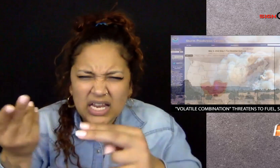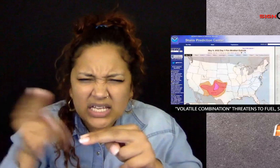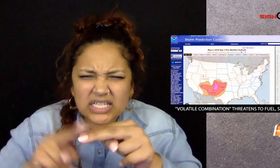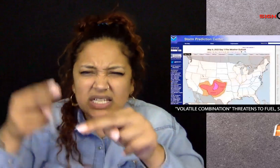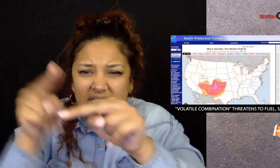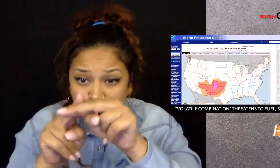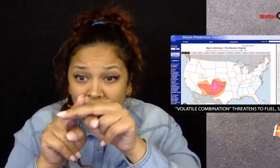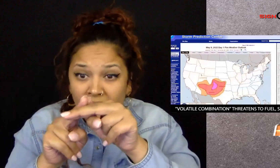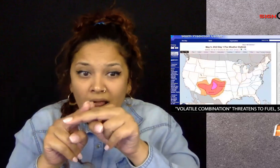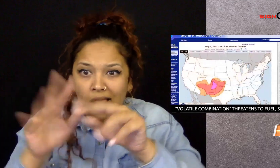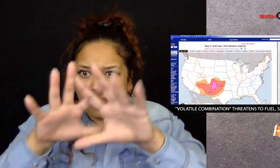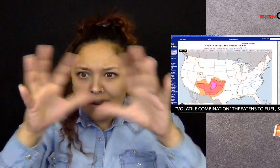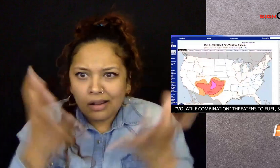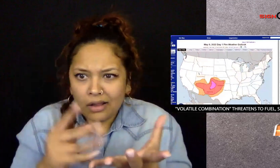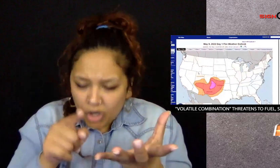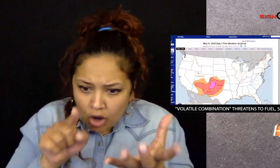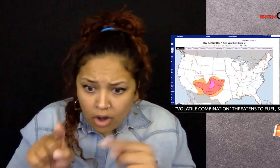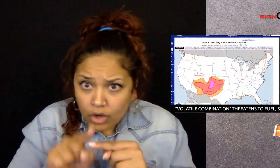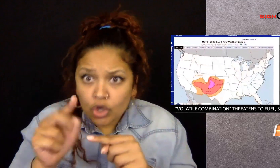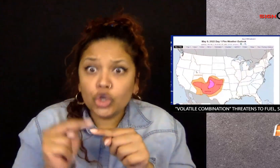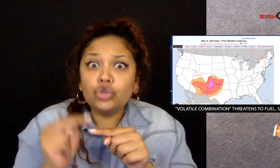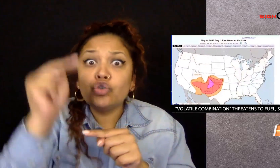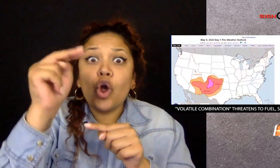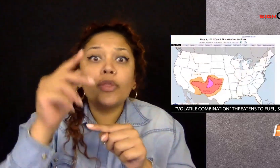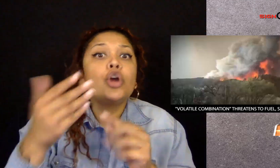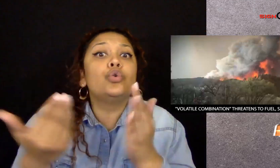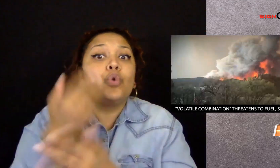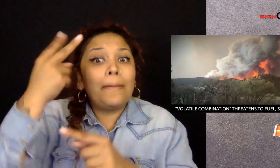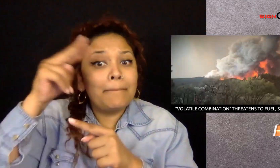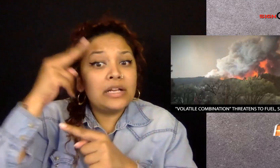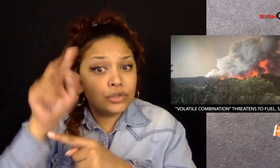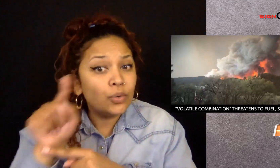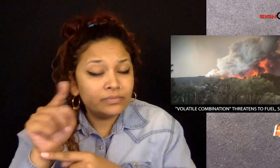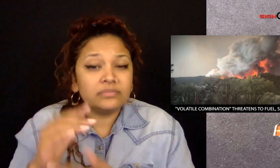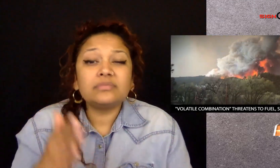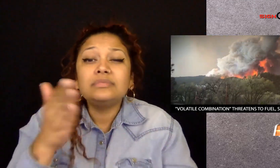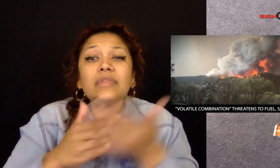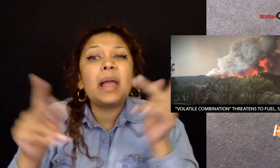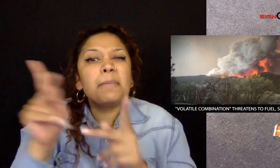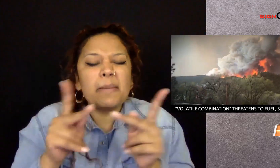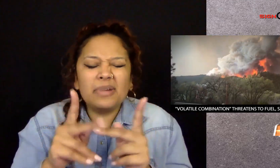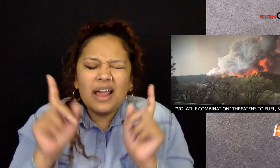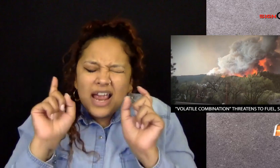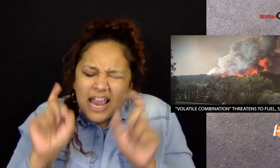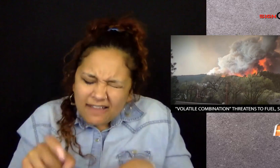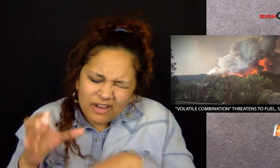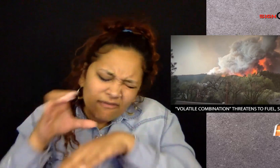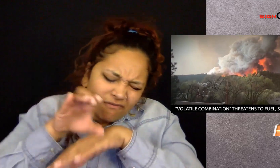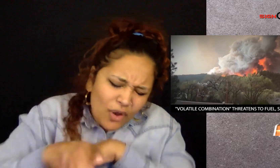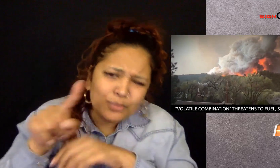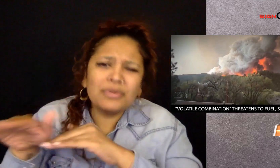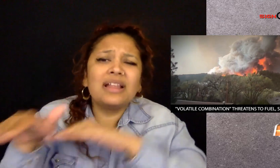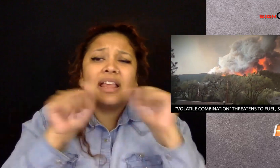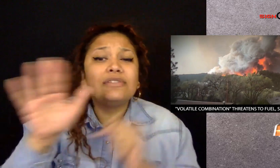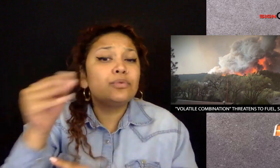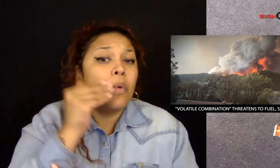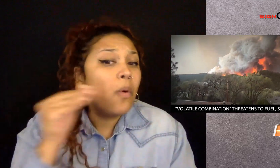infernos continue to scorch the earth in northern New Mexico some people have been forced to